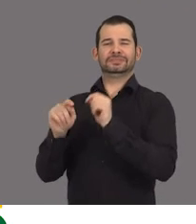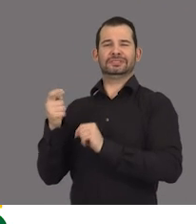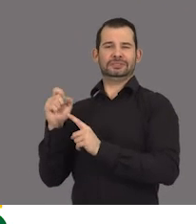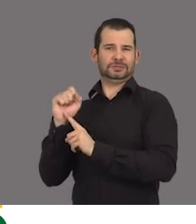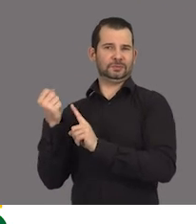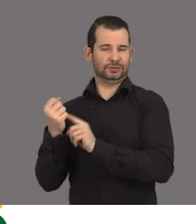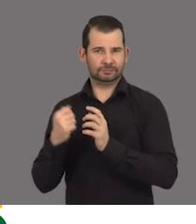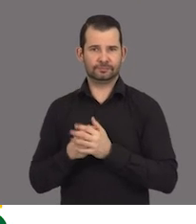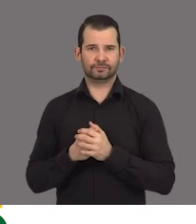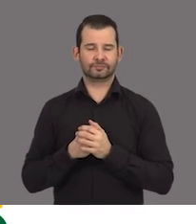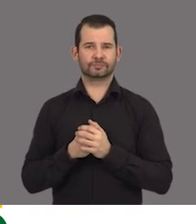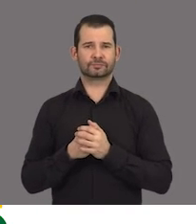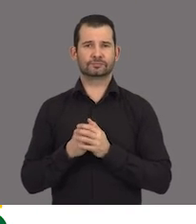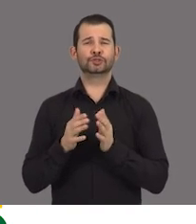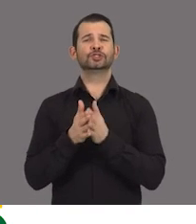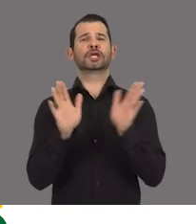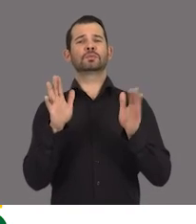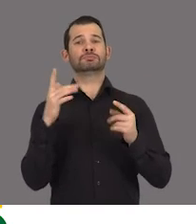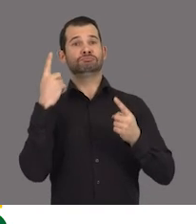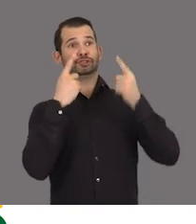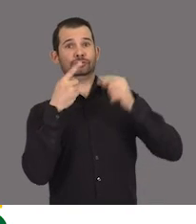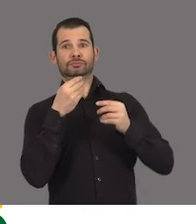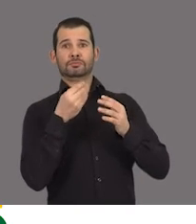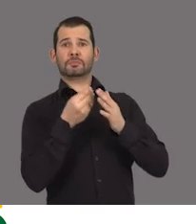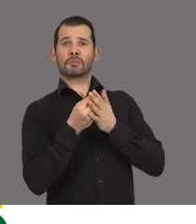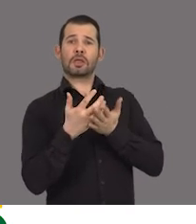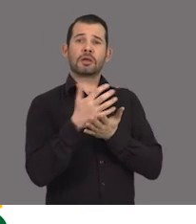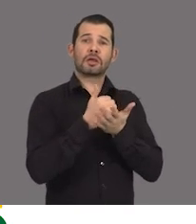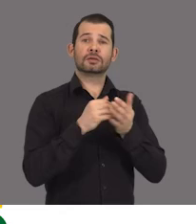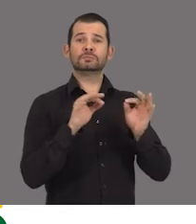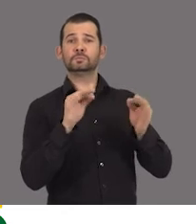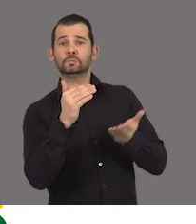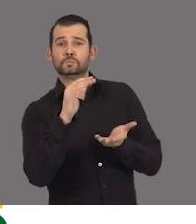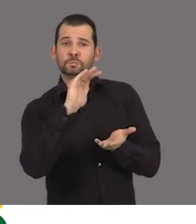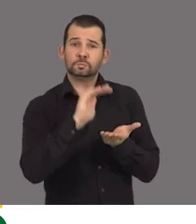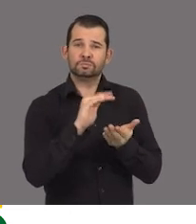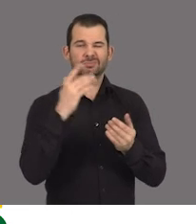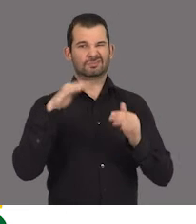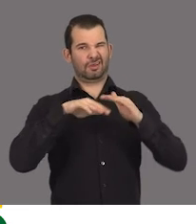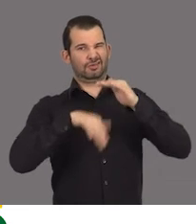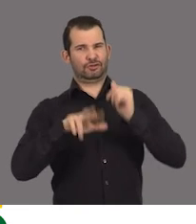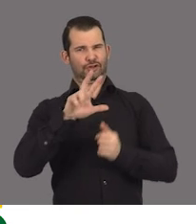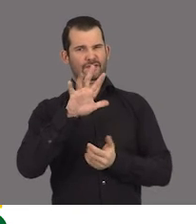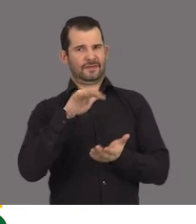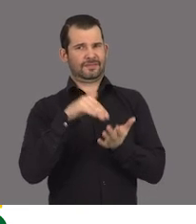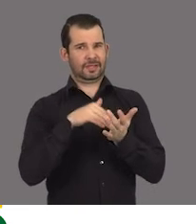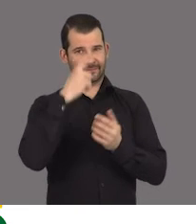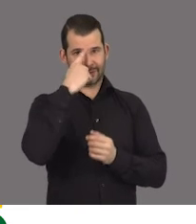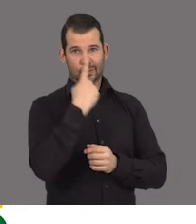Generally, a modest income is less than $35,000 for a single person